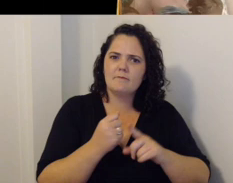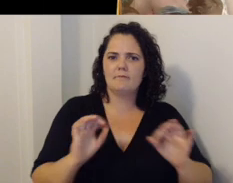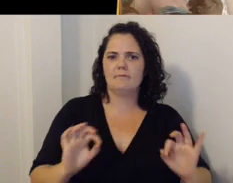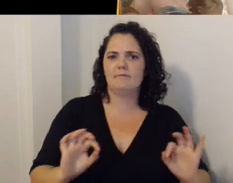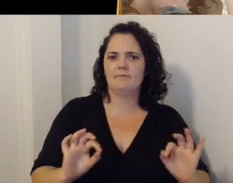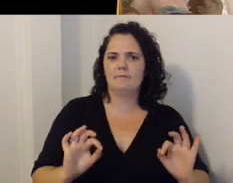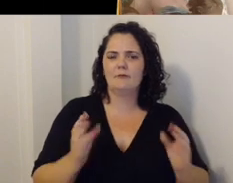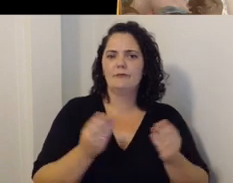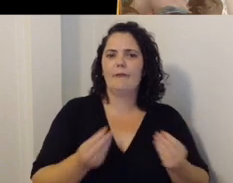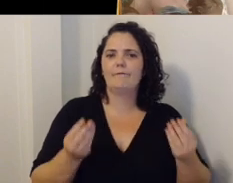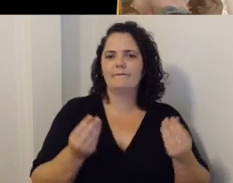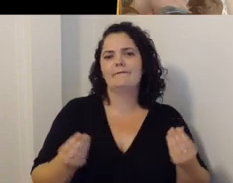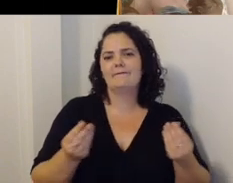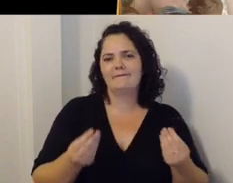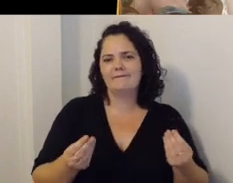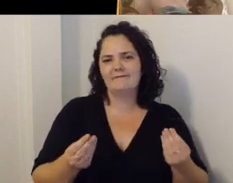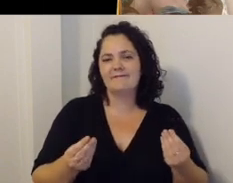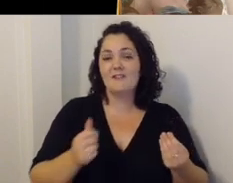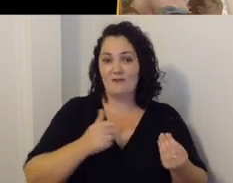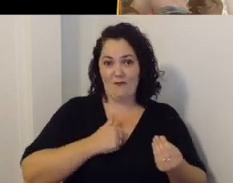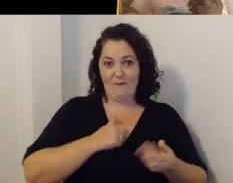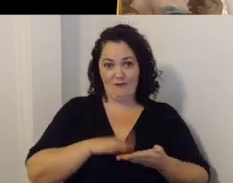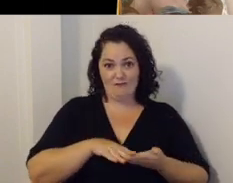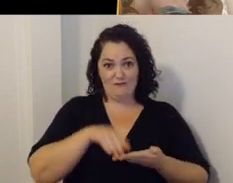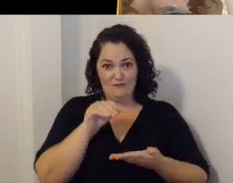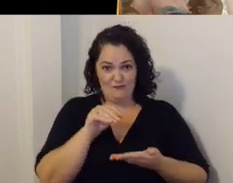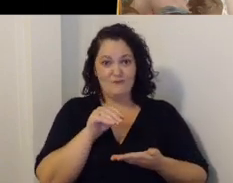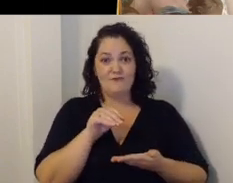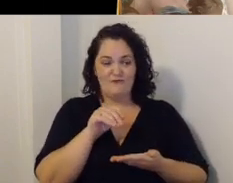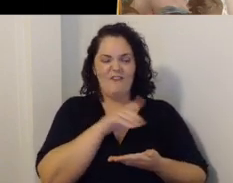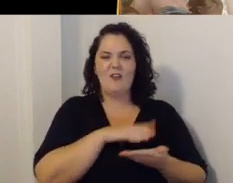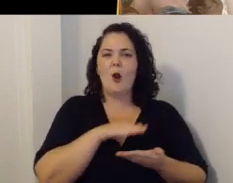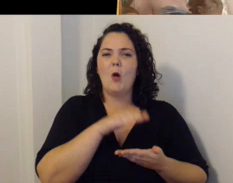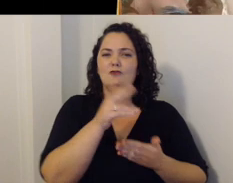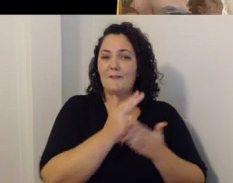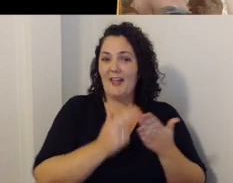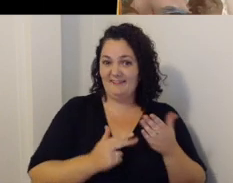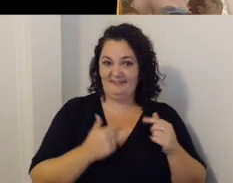drawing life drawing especially is through the abstraction of line, there's a tendency for most